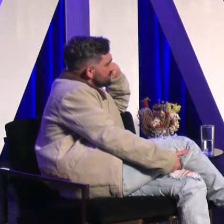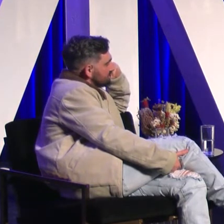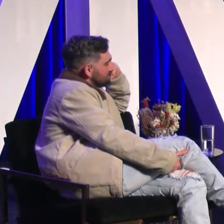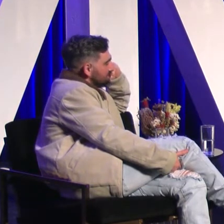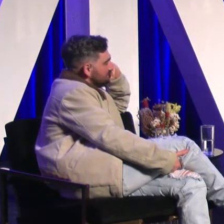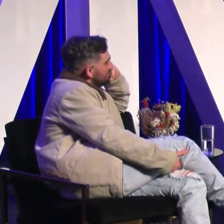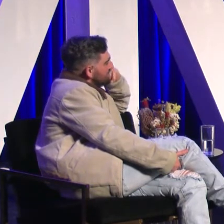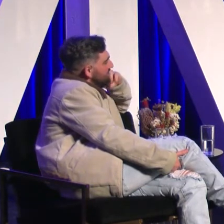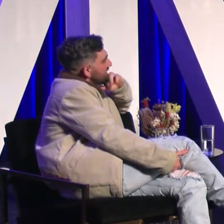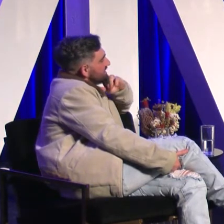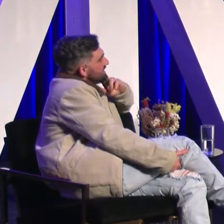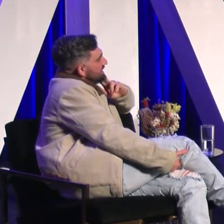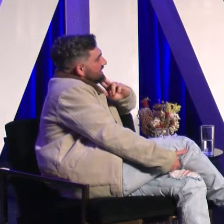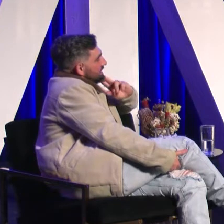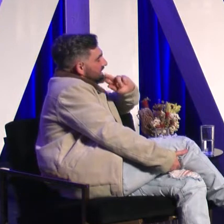Brilliant. Cam, perspective from the music industry.